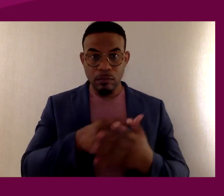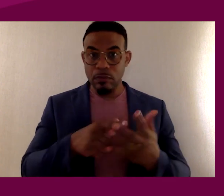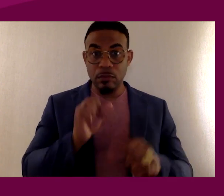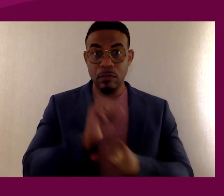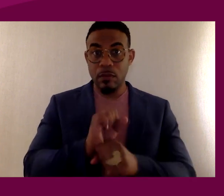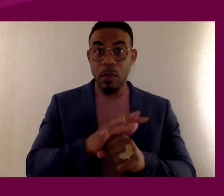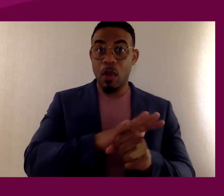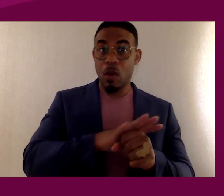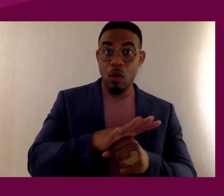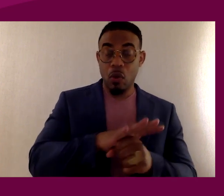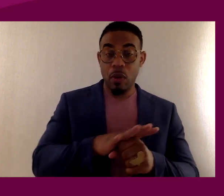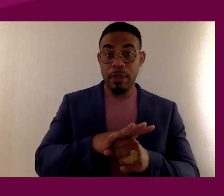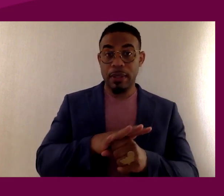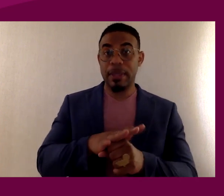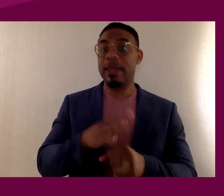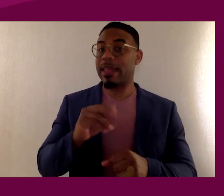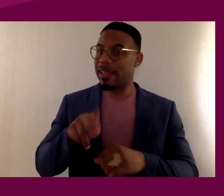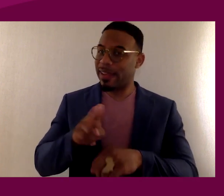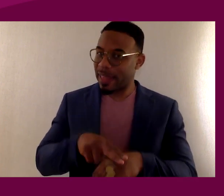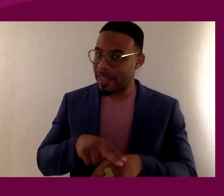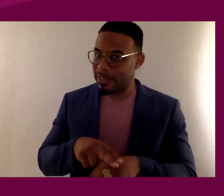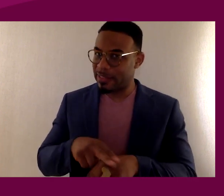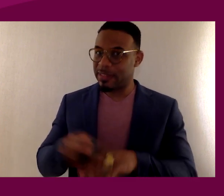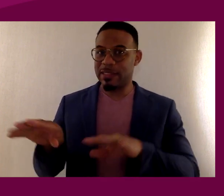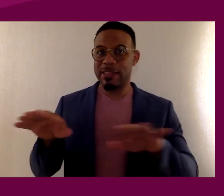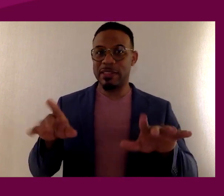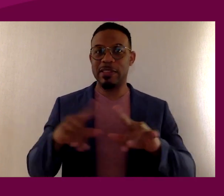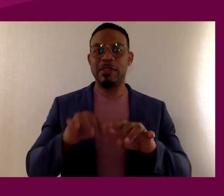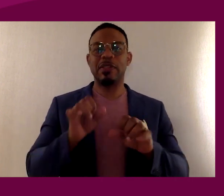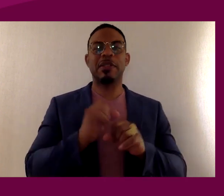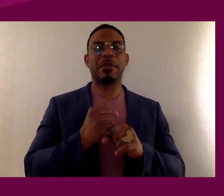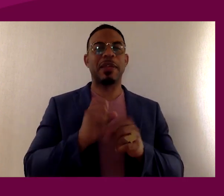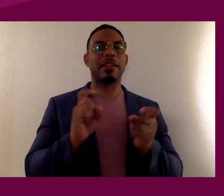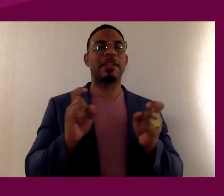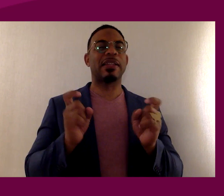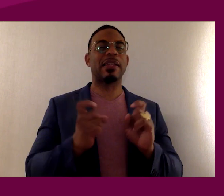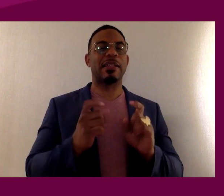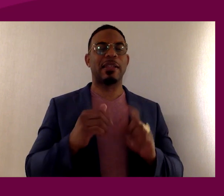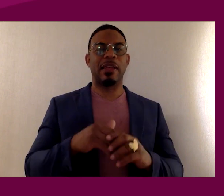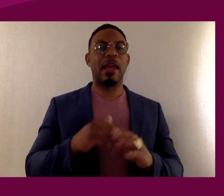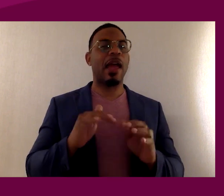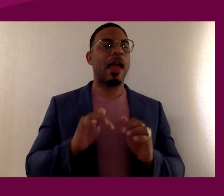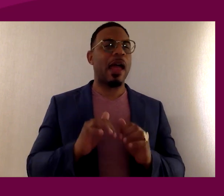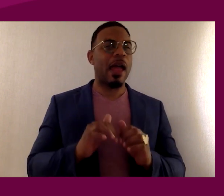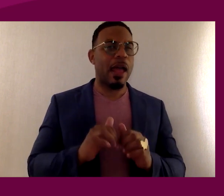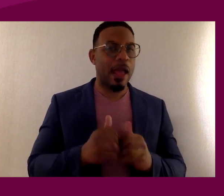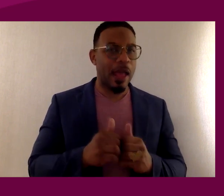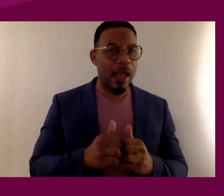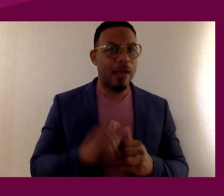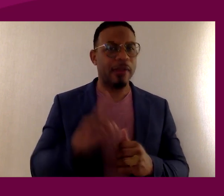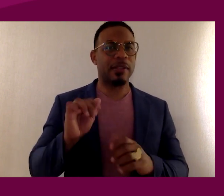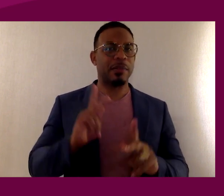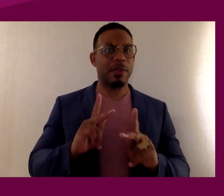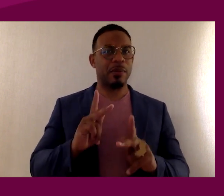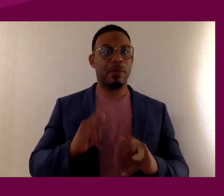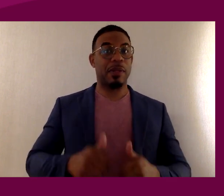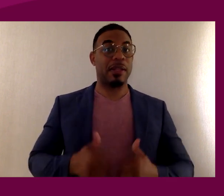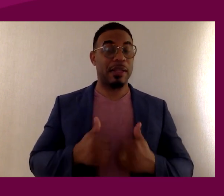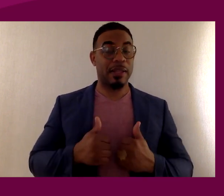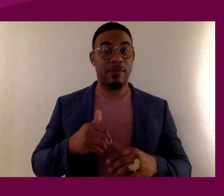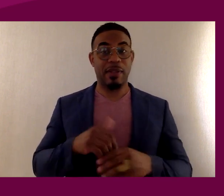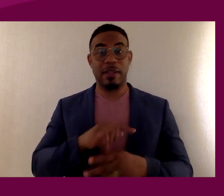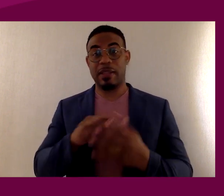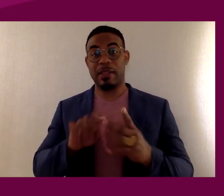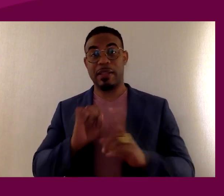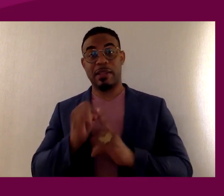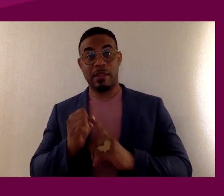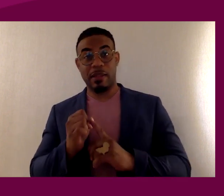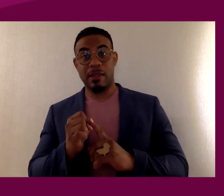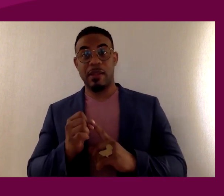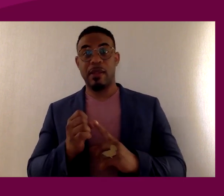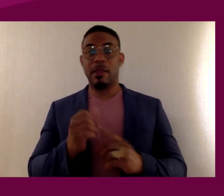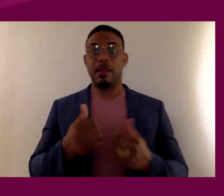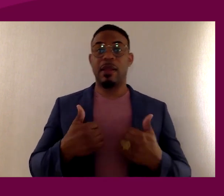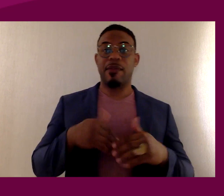who would work locally and nationally to make changes in how disabled people were living in